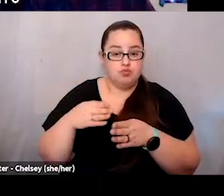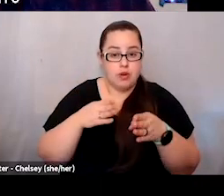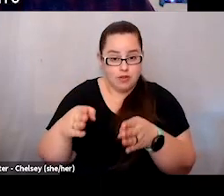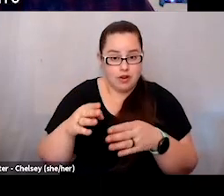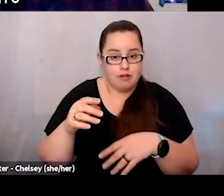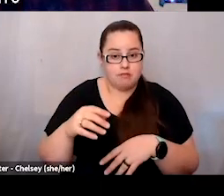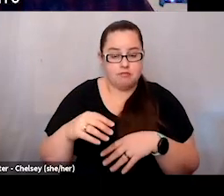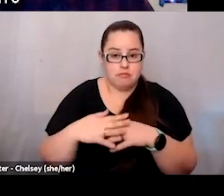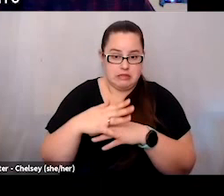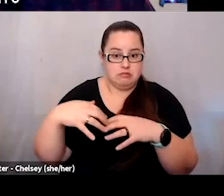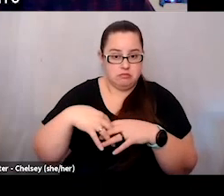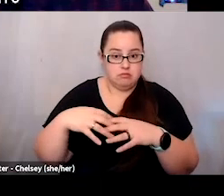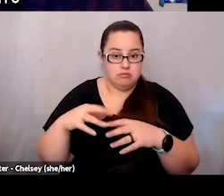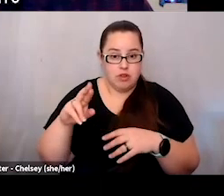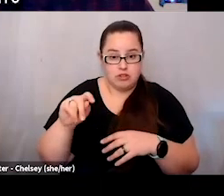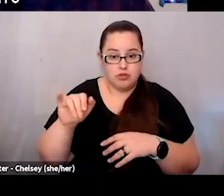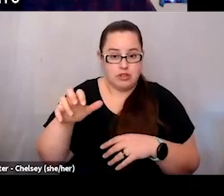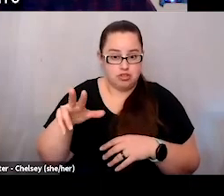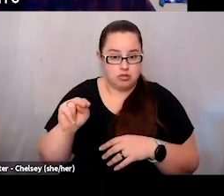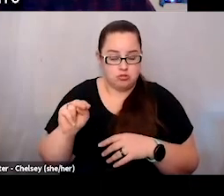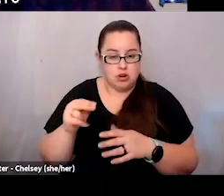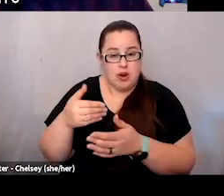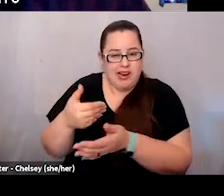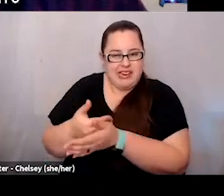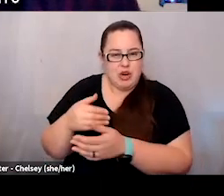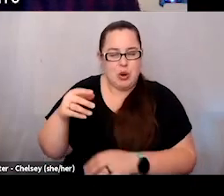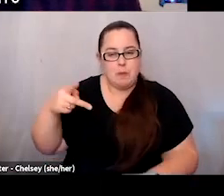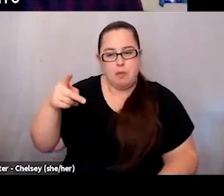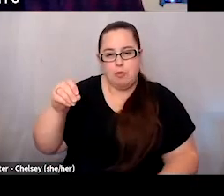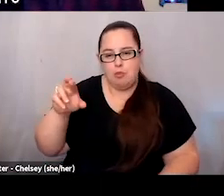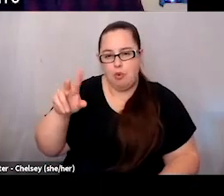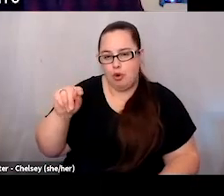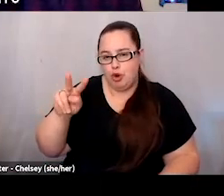of Porterville. But you have Table Mountain Rancheria, which is about 20 minutes from